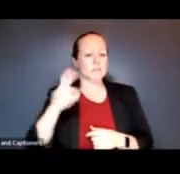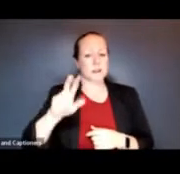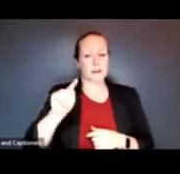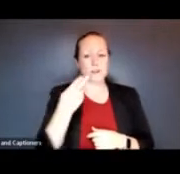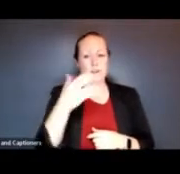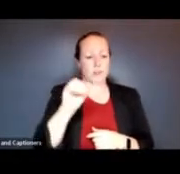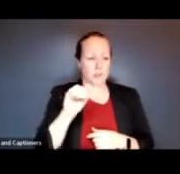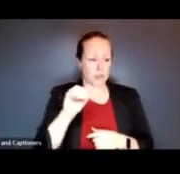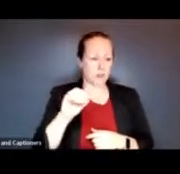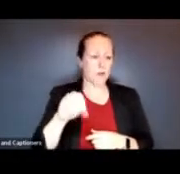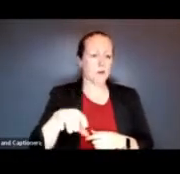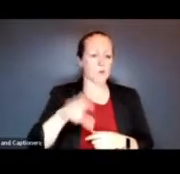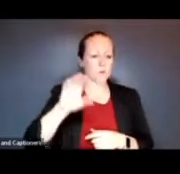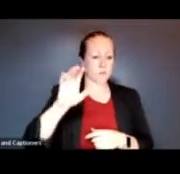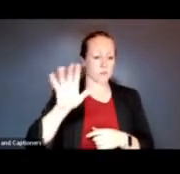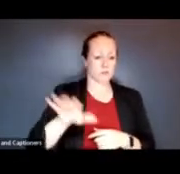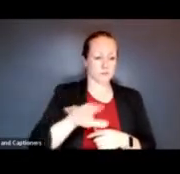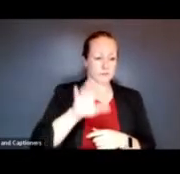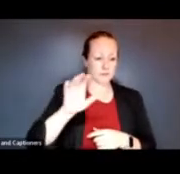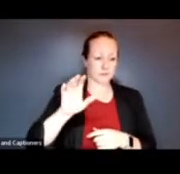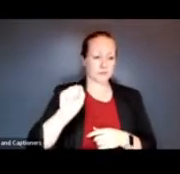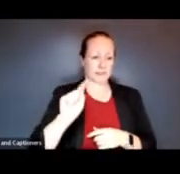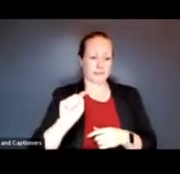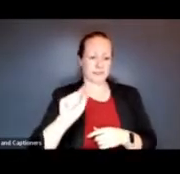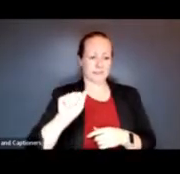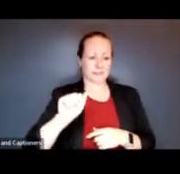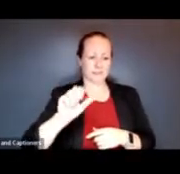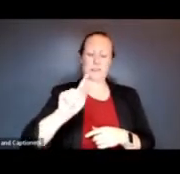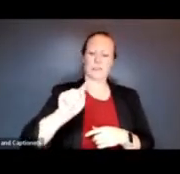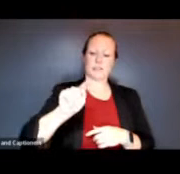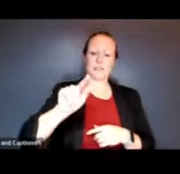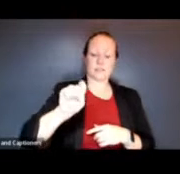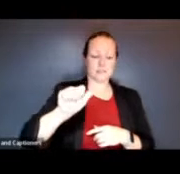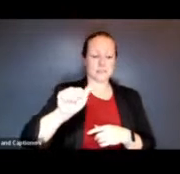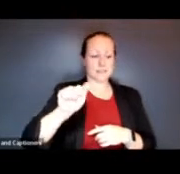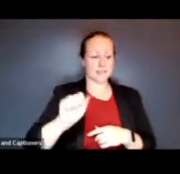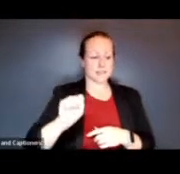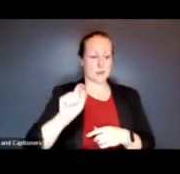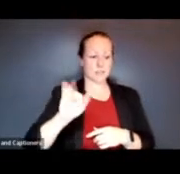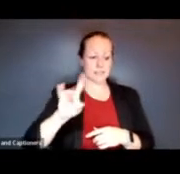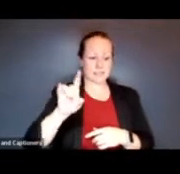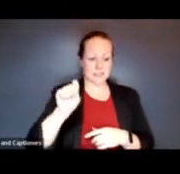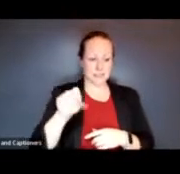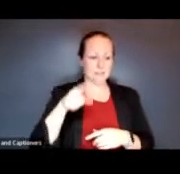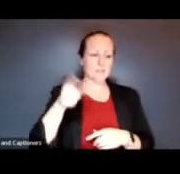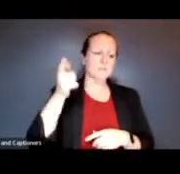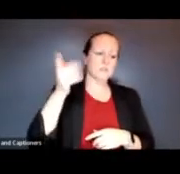Tsaousides. Theo is a neuropsychologist. He's a speaker and author and an assistant professor in the